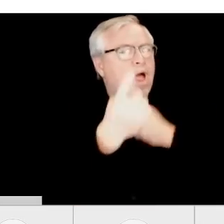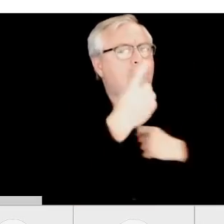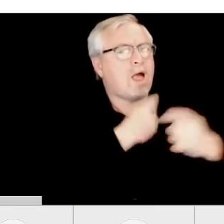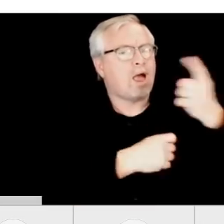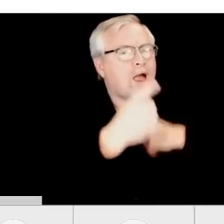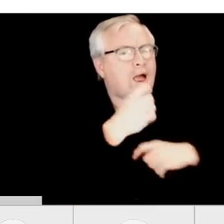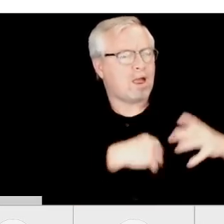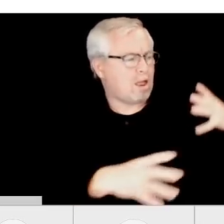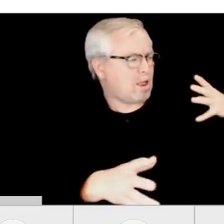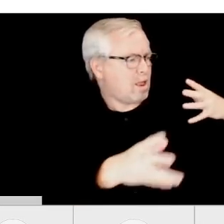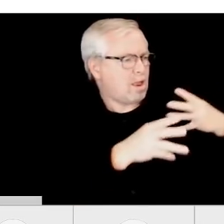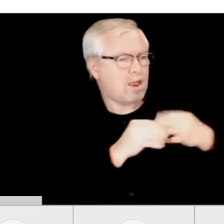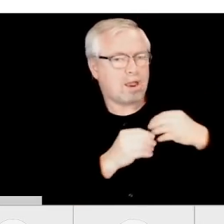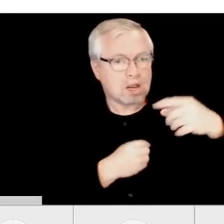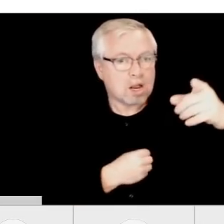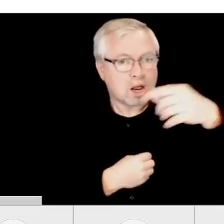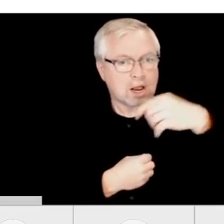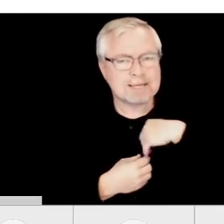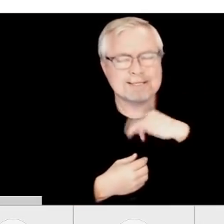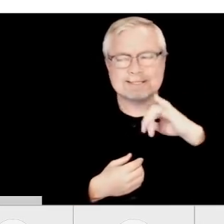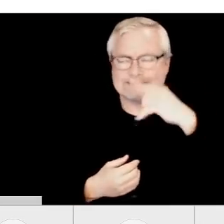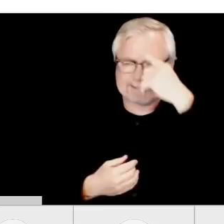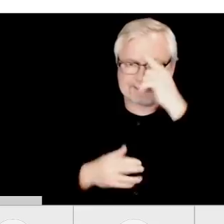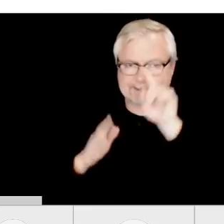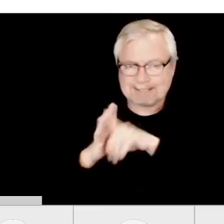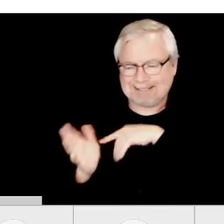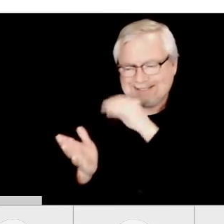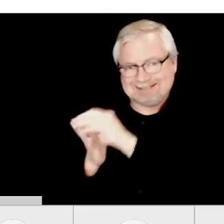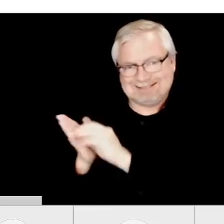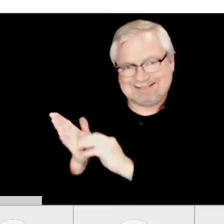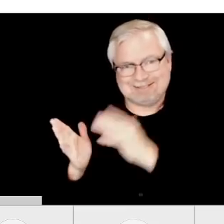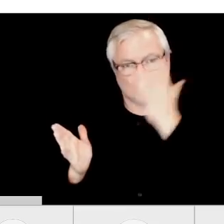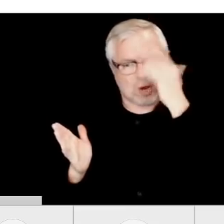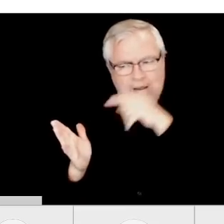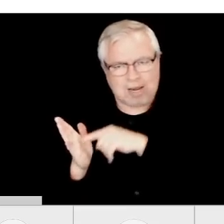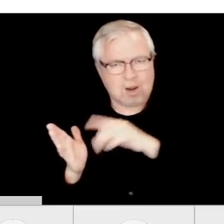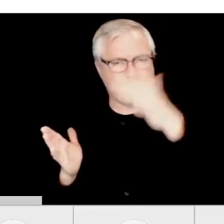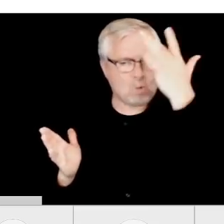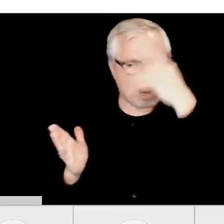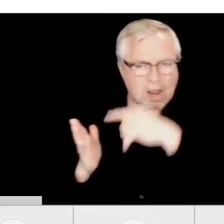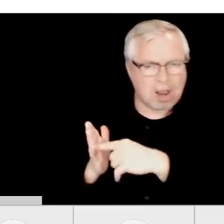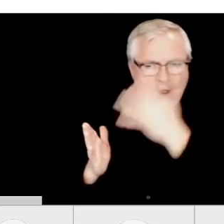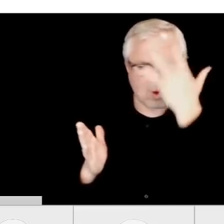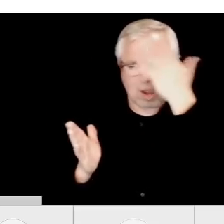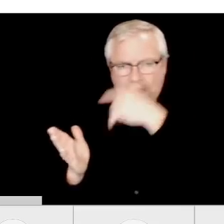for example or some considerations that are actively going on right now about